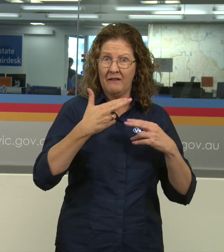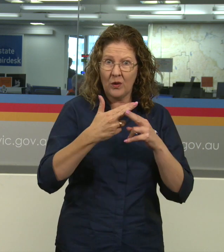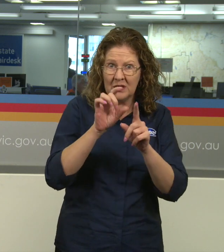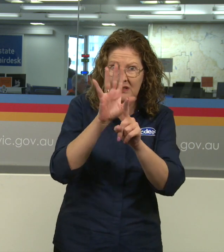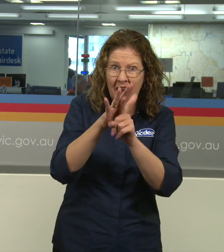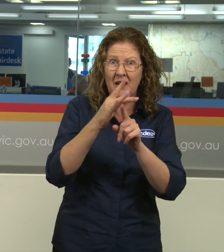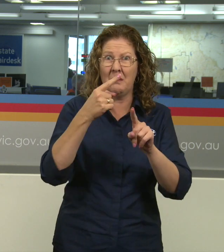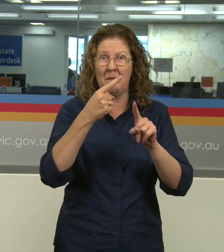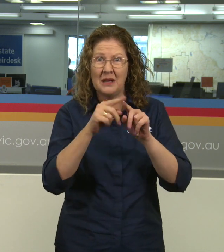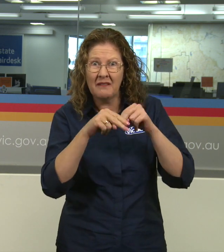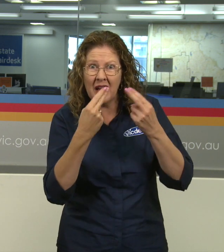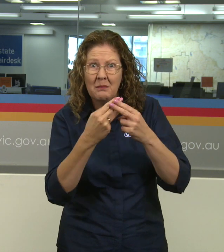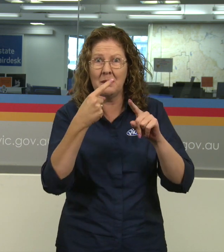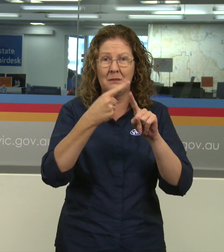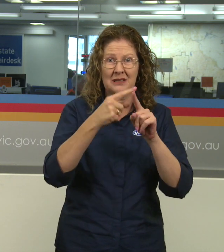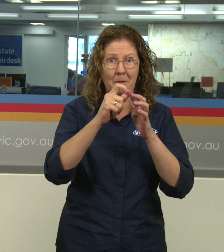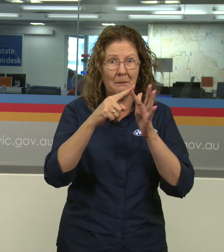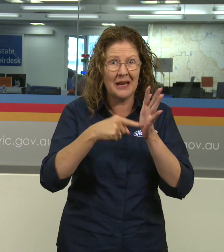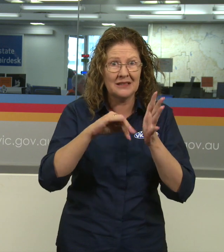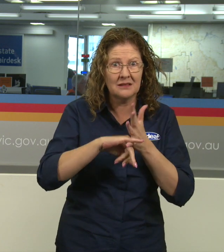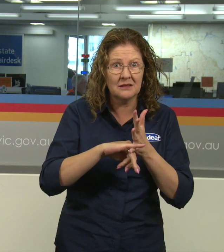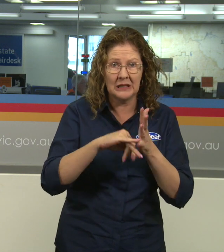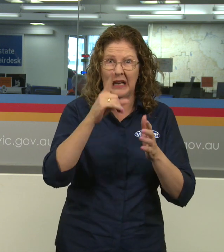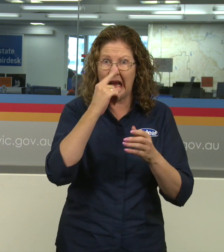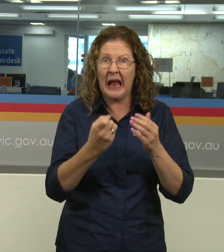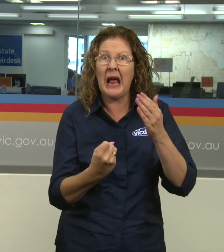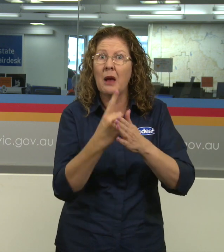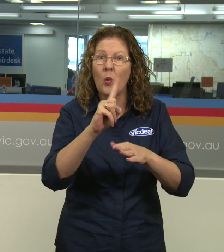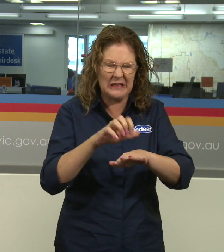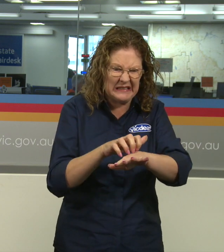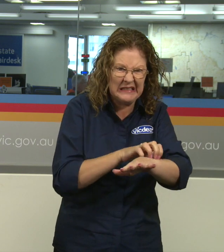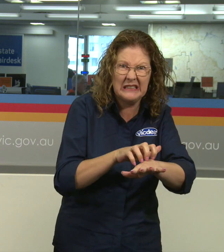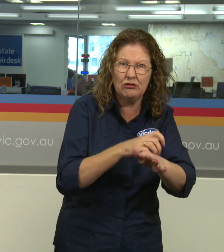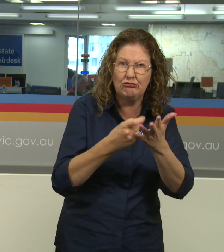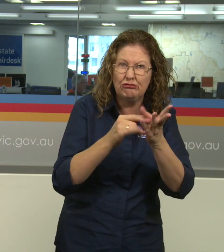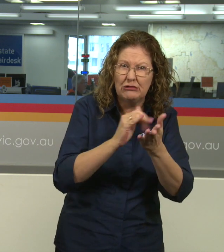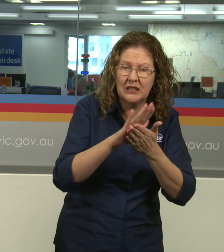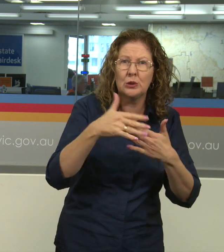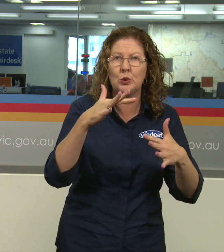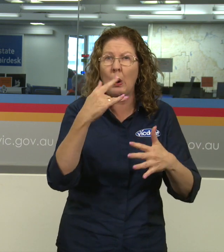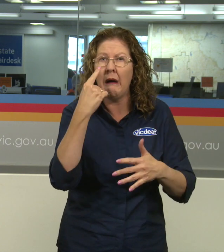It can have an irritative effect leading to skin rashes, sore red eyes, hay fever type